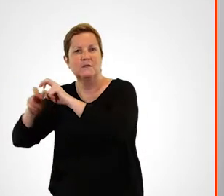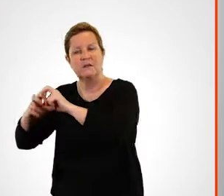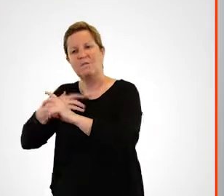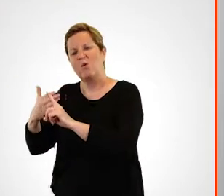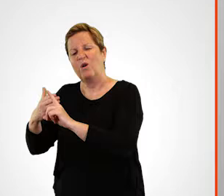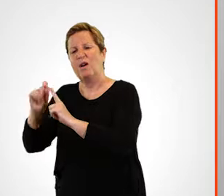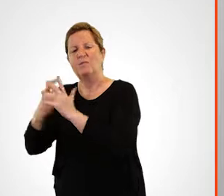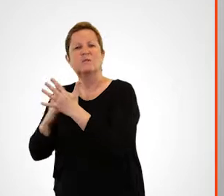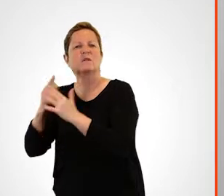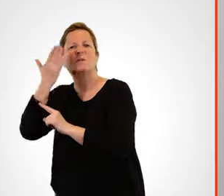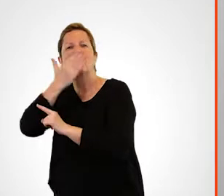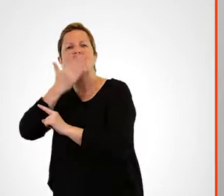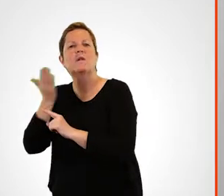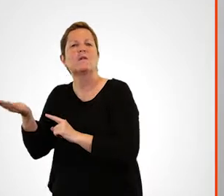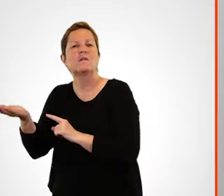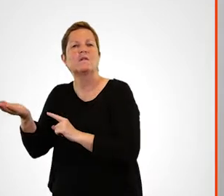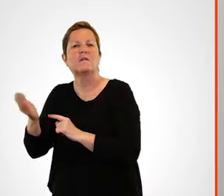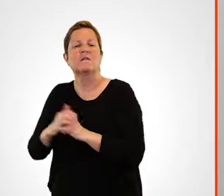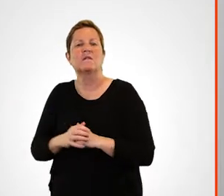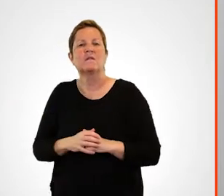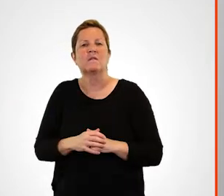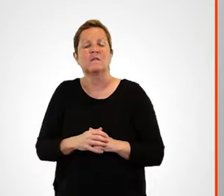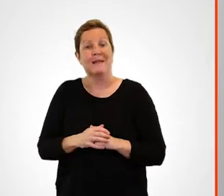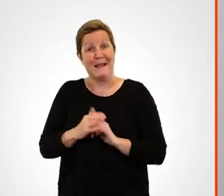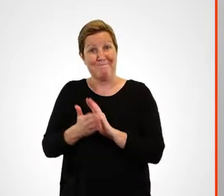which will be more pre-school like and they will be able to then